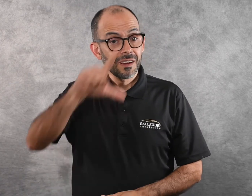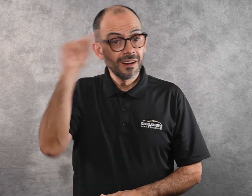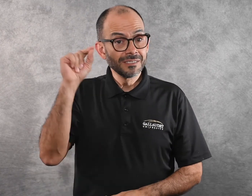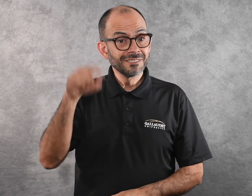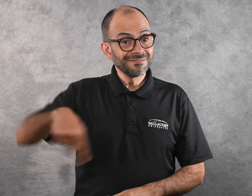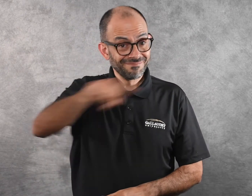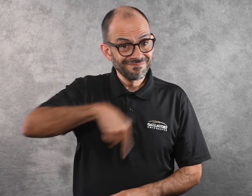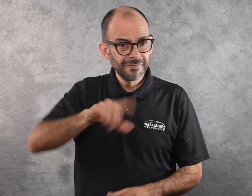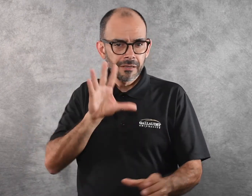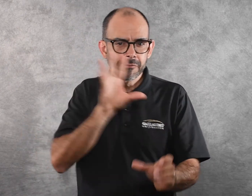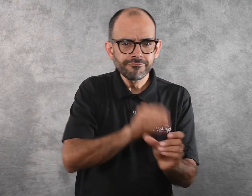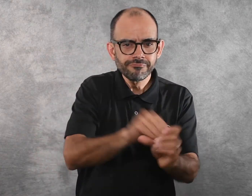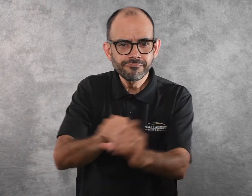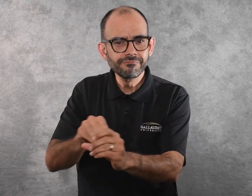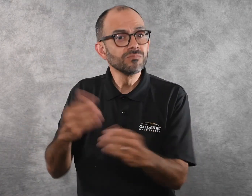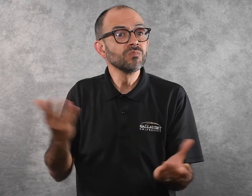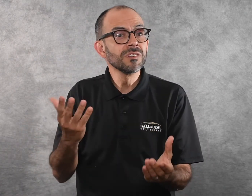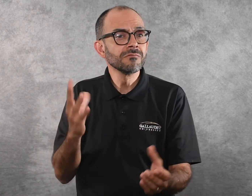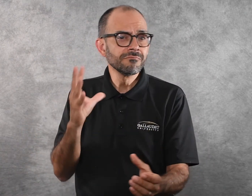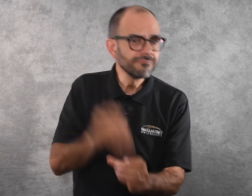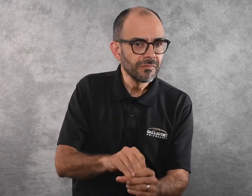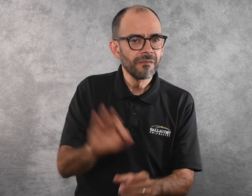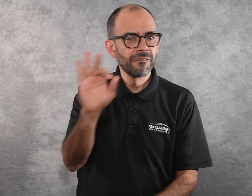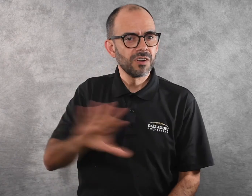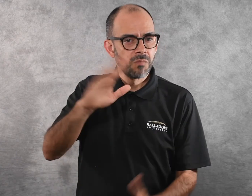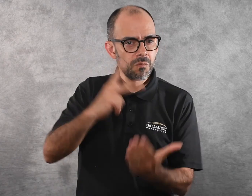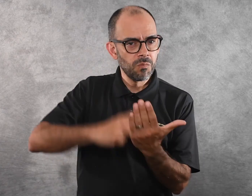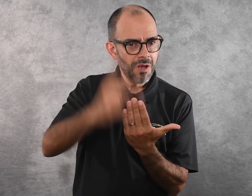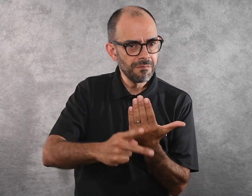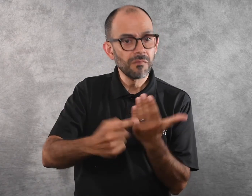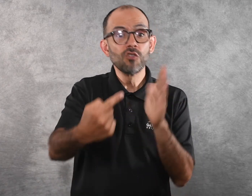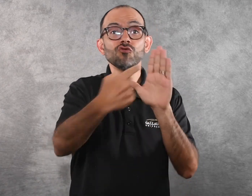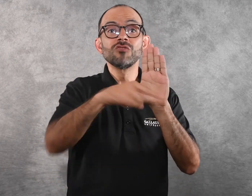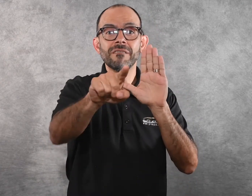Gallaudet’s participation in the Fulbright program reflects